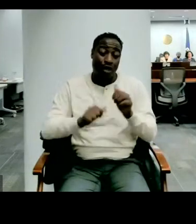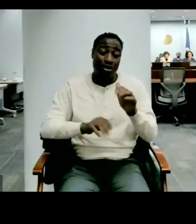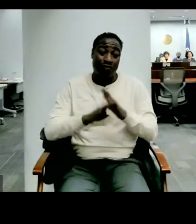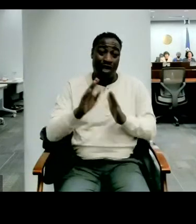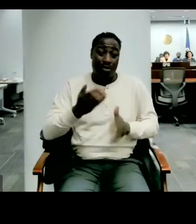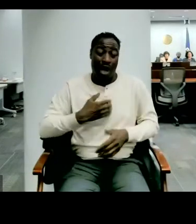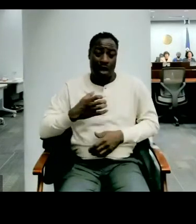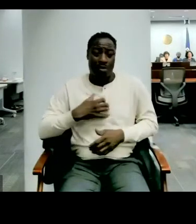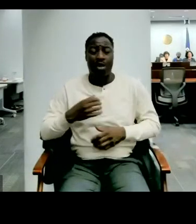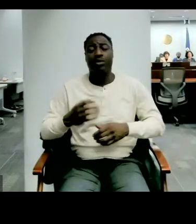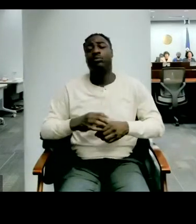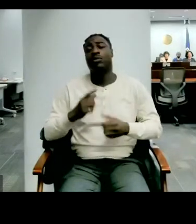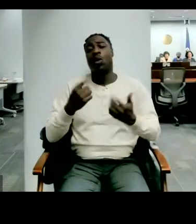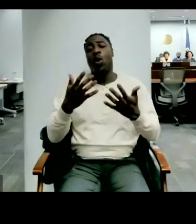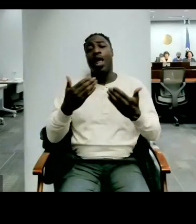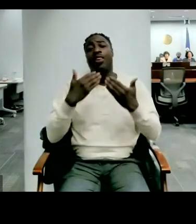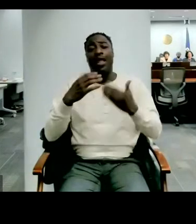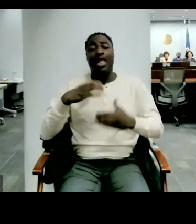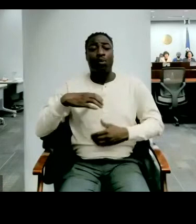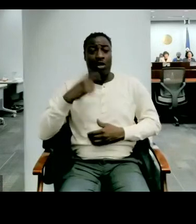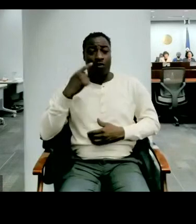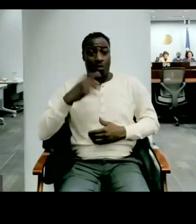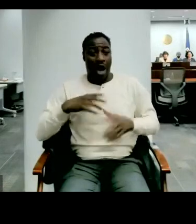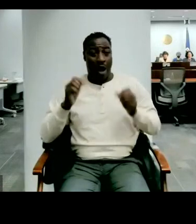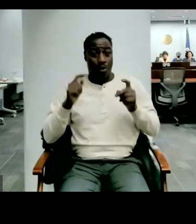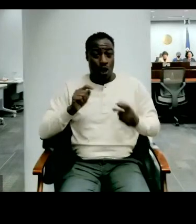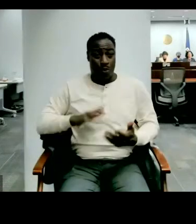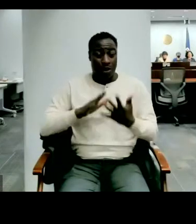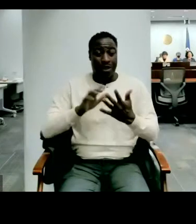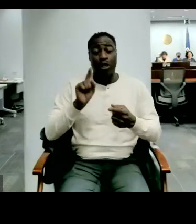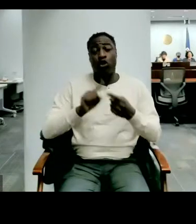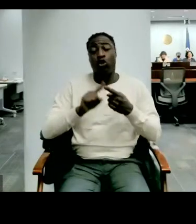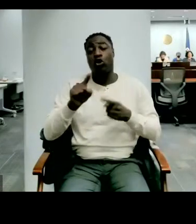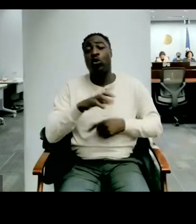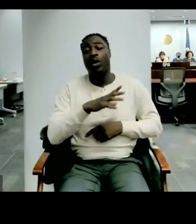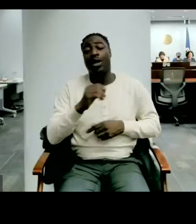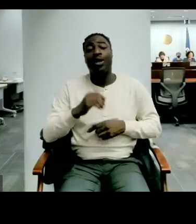I want to thank the Commission for my opportunity to work with you. Thank you.